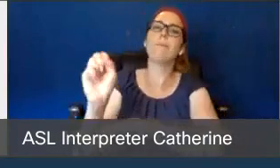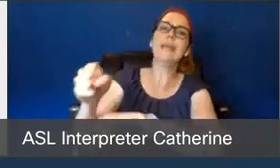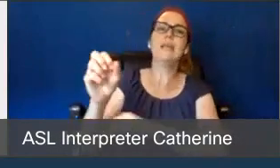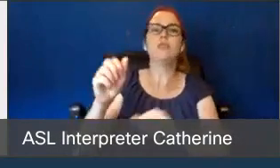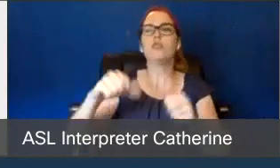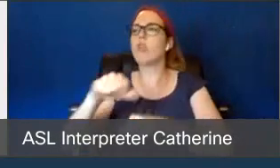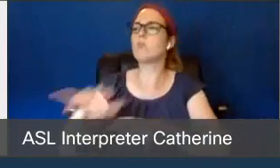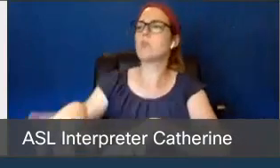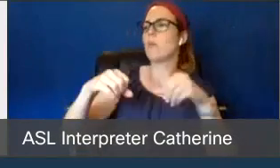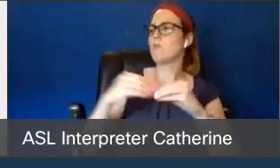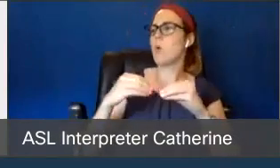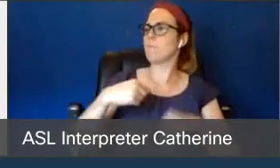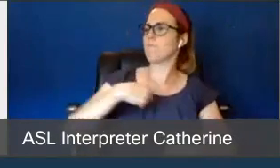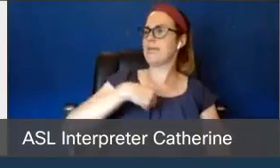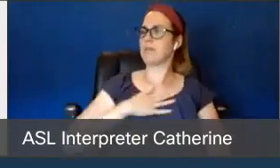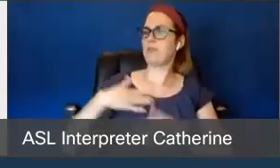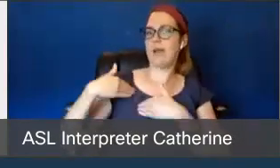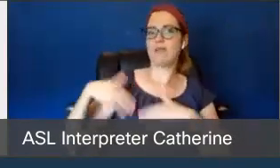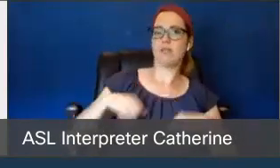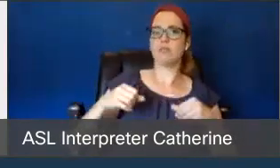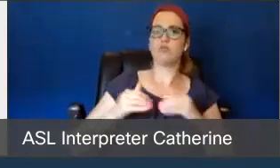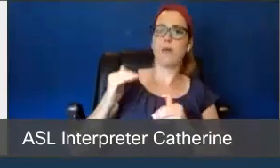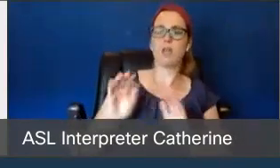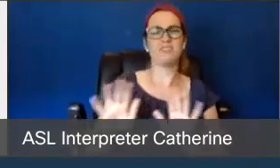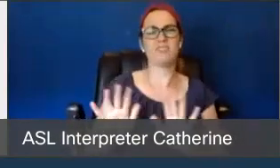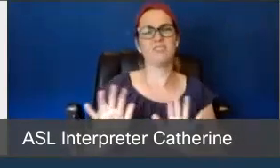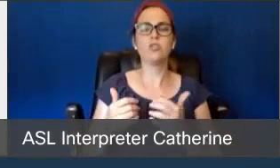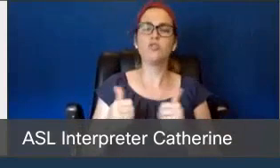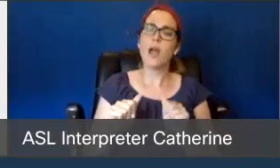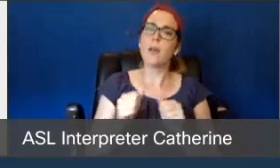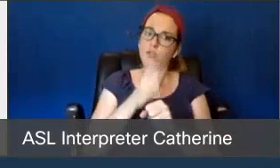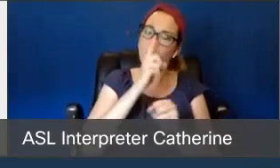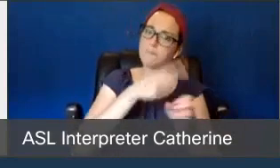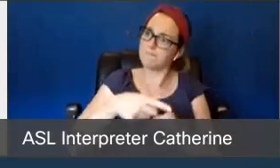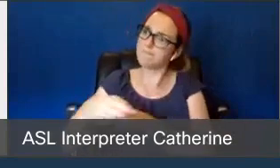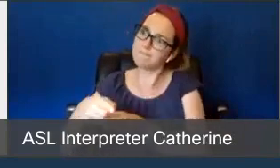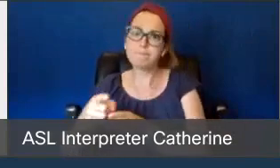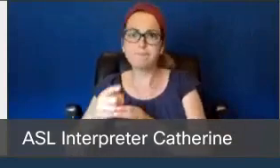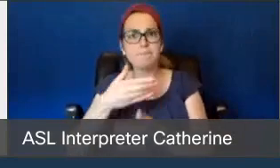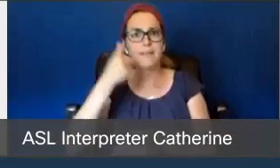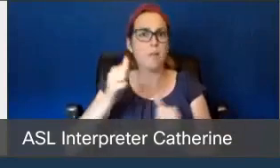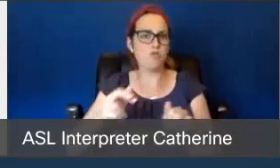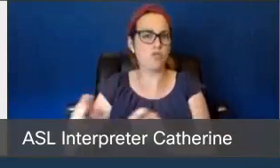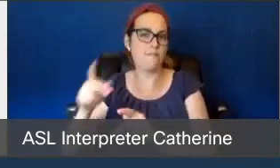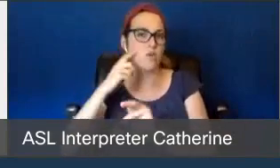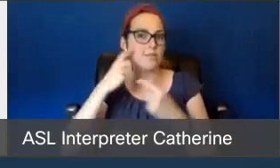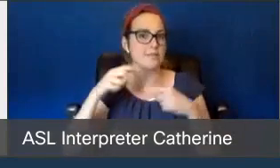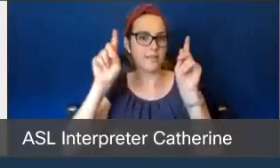the best opportunity for success. The next material in there is a medical practitioner